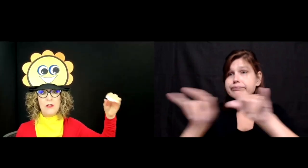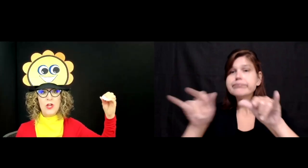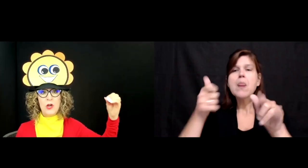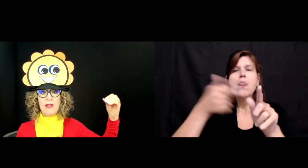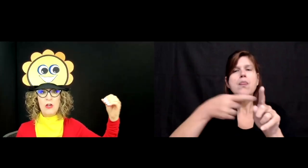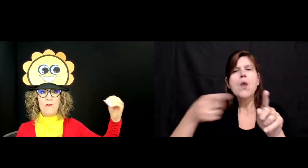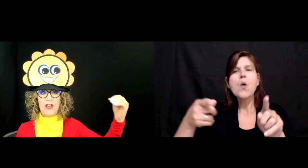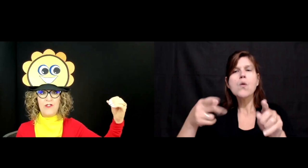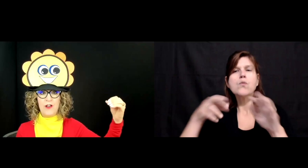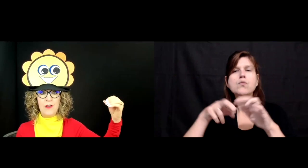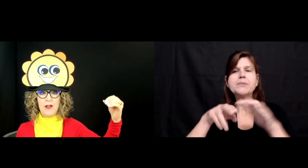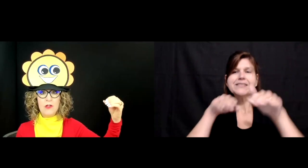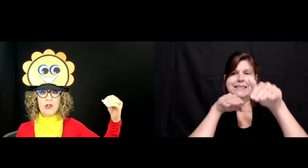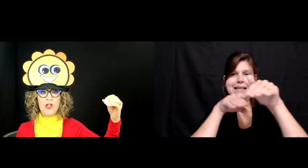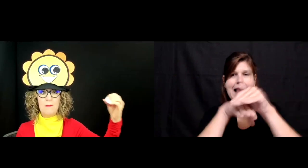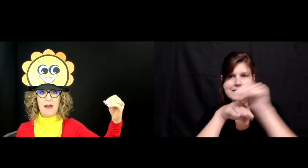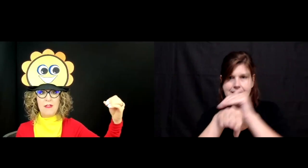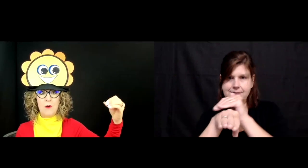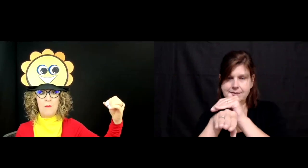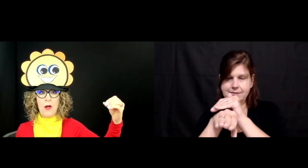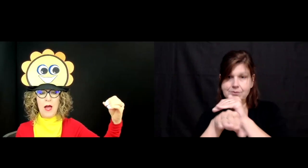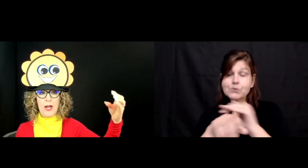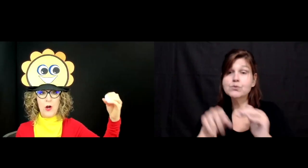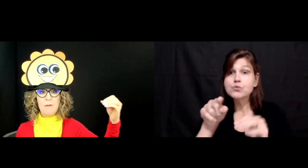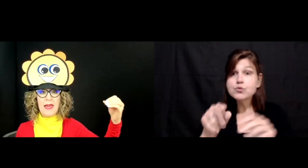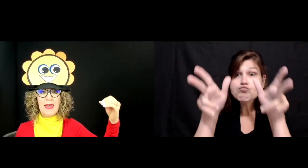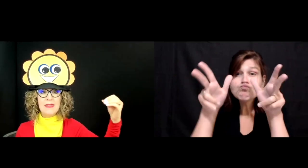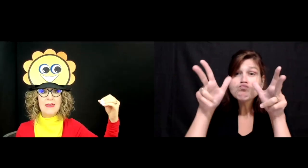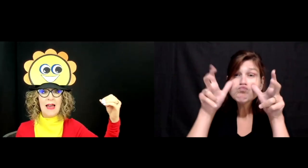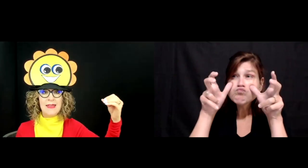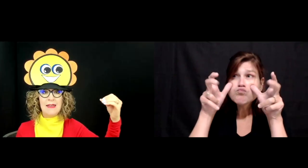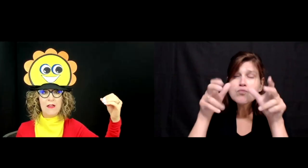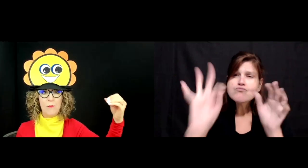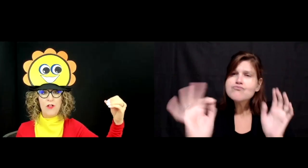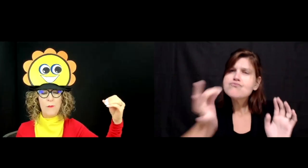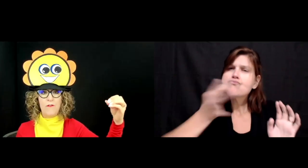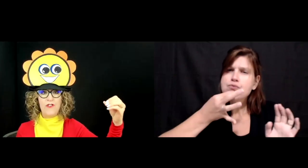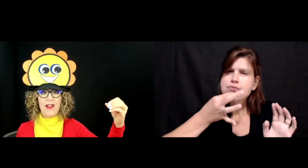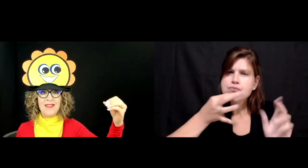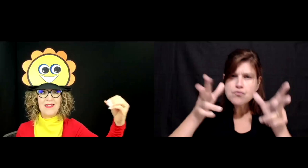So using your vision to the maximum and us making it as easy as possible for the child